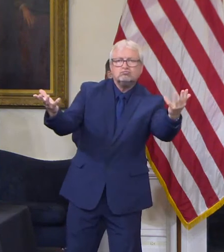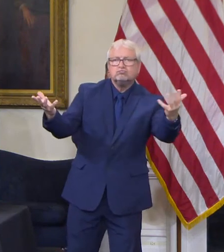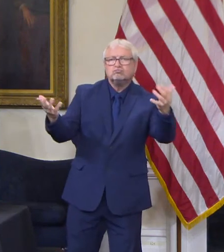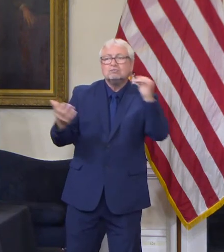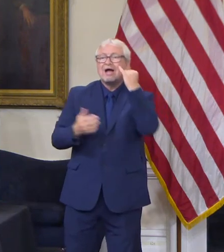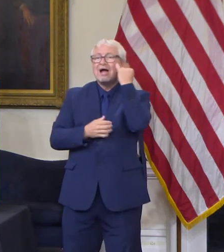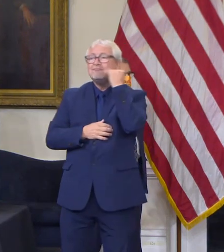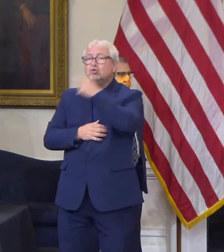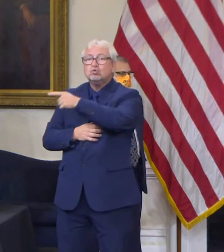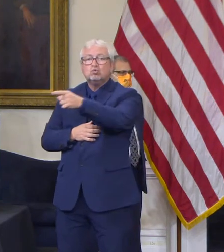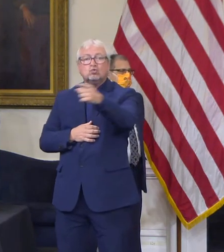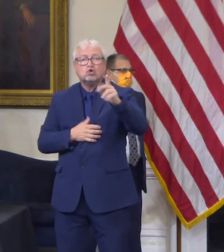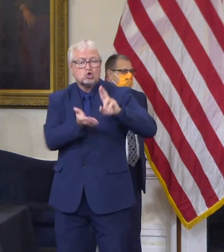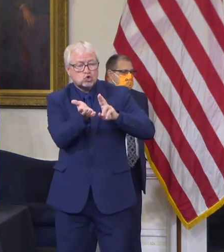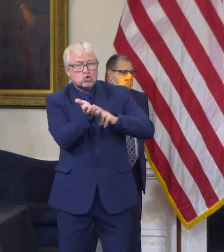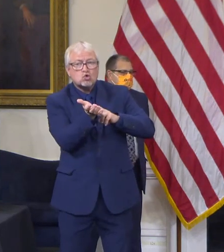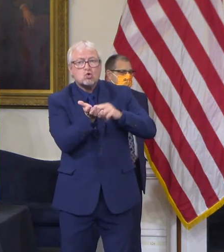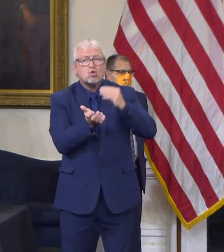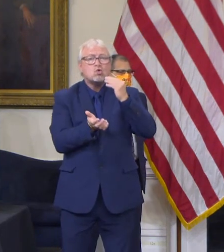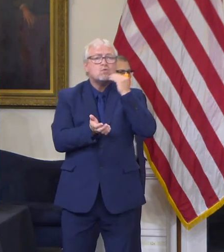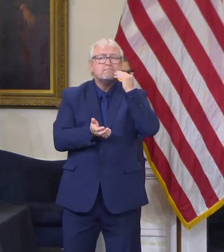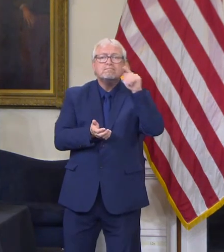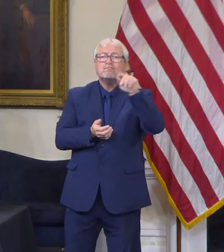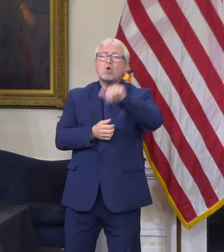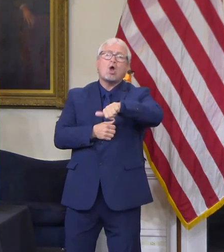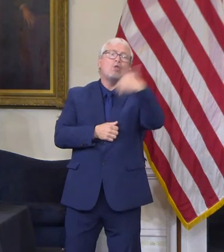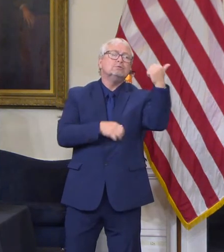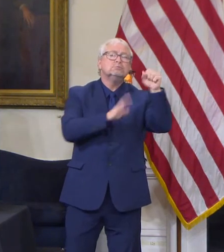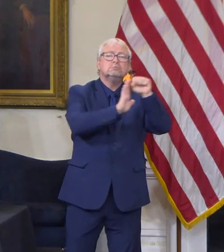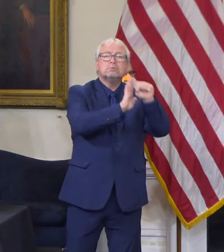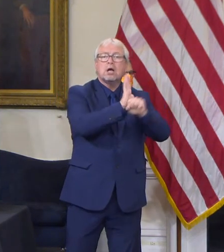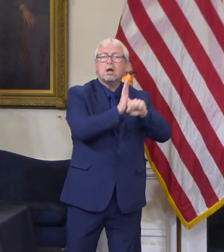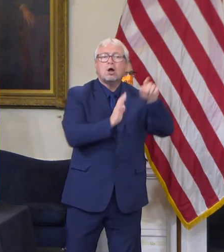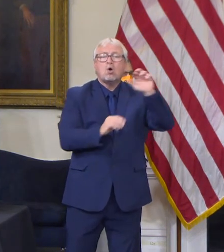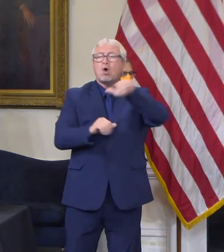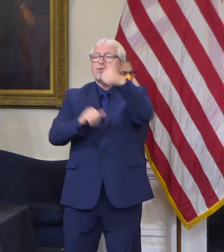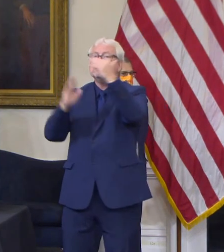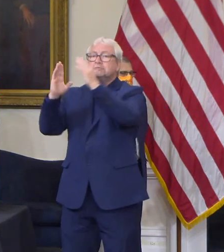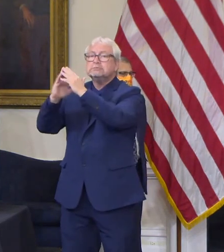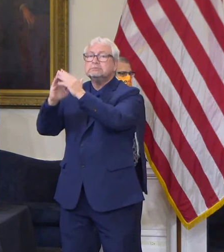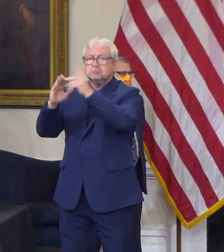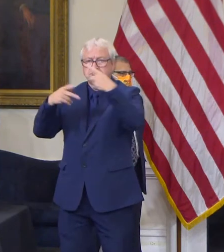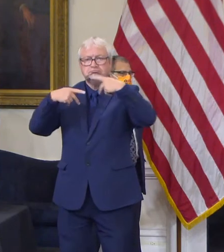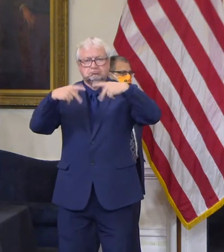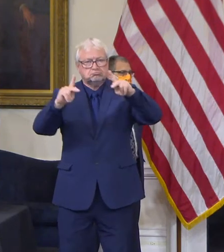practical nurses who hold a current active license in any other state or jurisdiction to render nursing care in the state of Maryland.